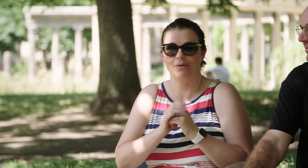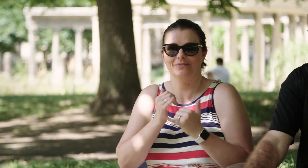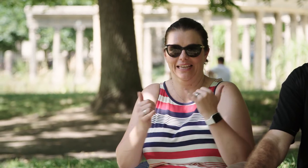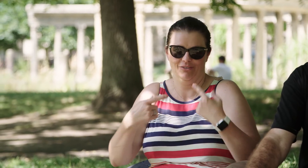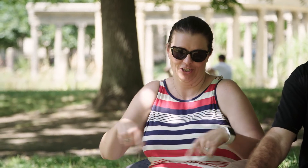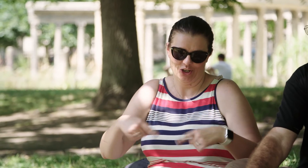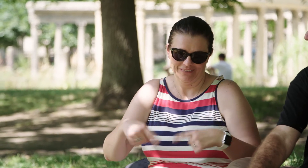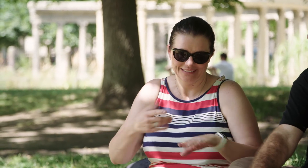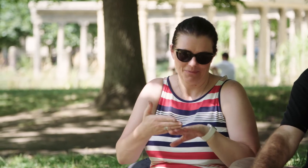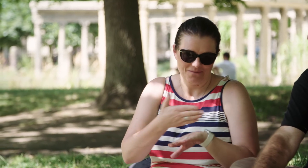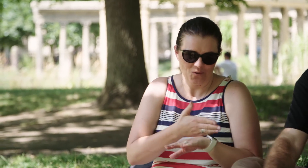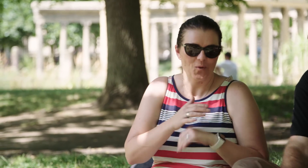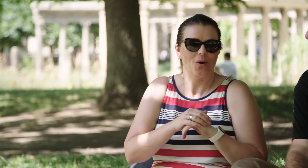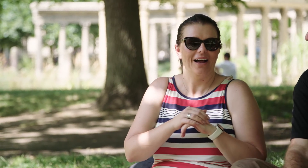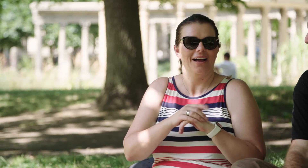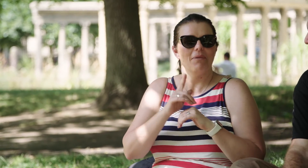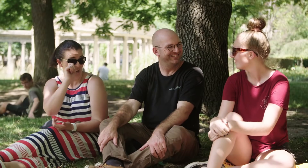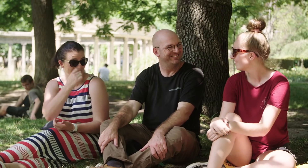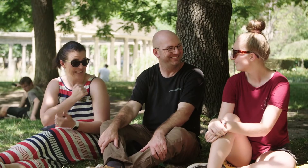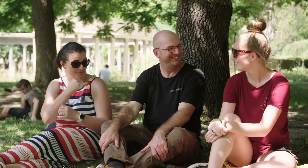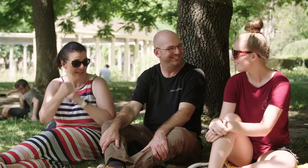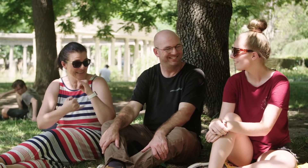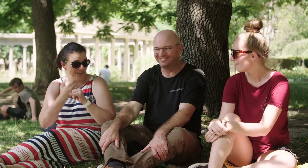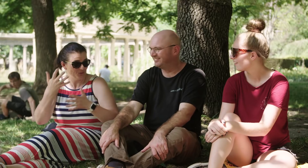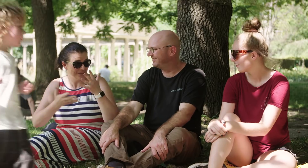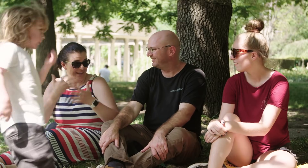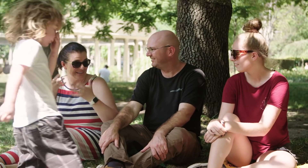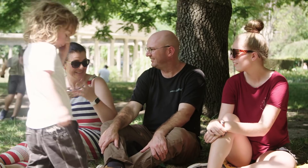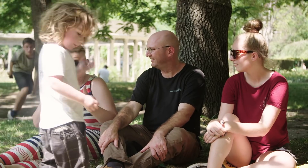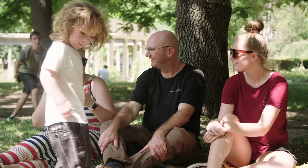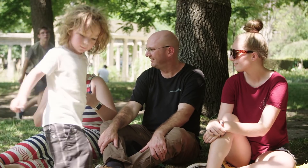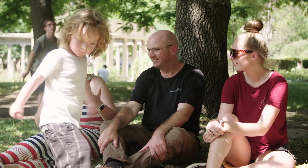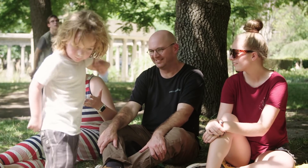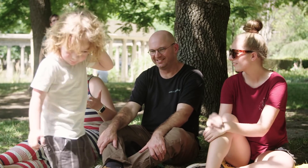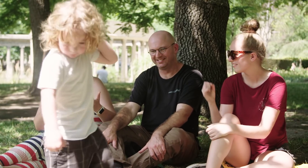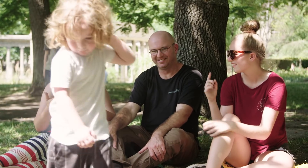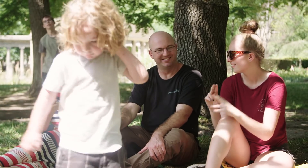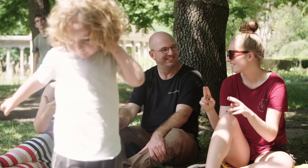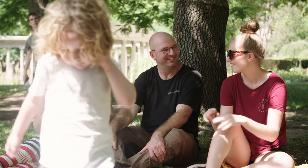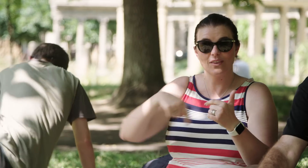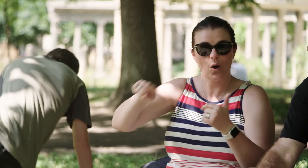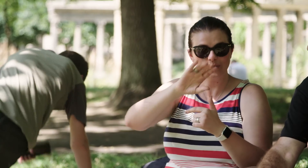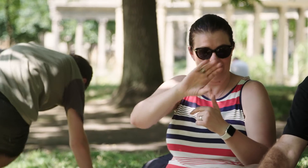So, my presentation's finished. Thank goodness. I was really nervous beforehand. Did you understand my International Sign?